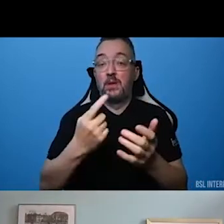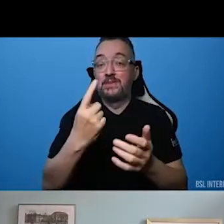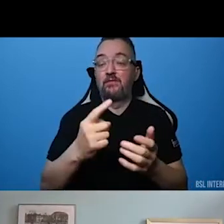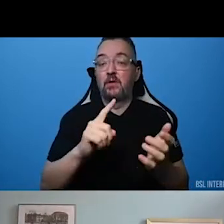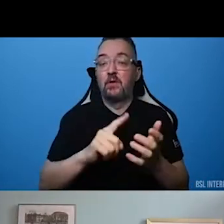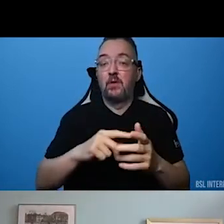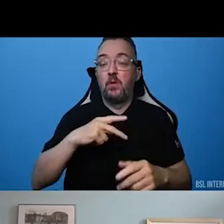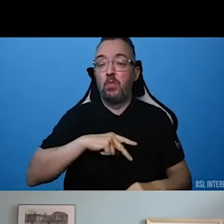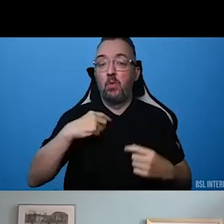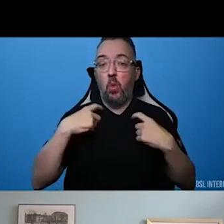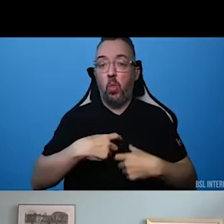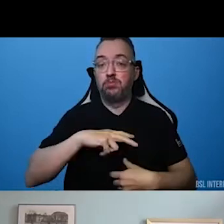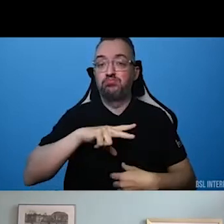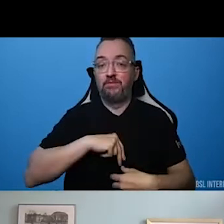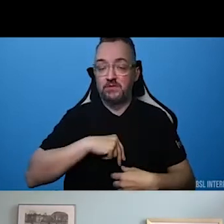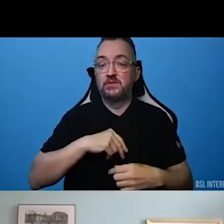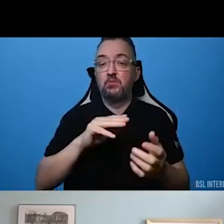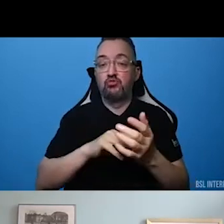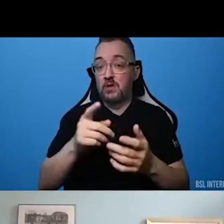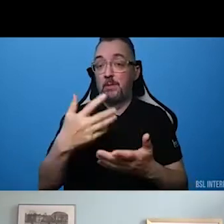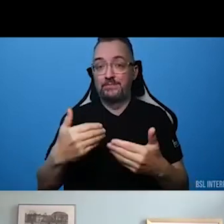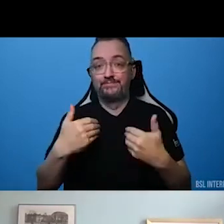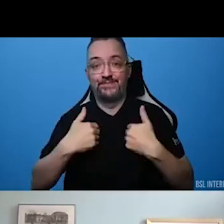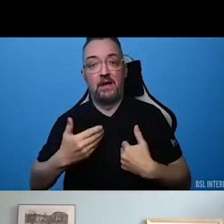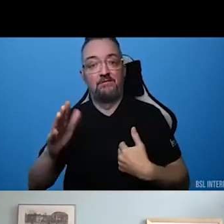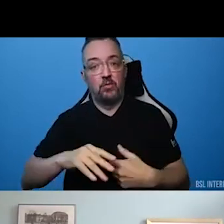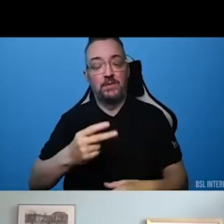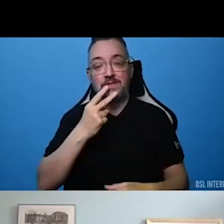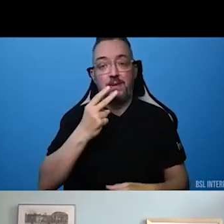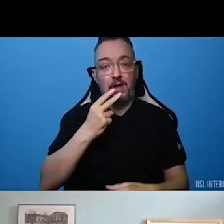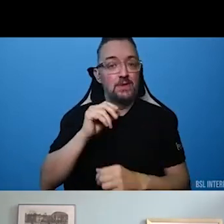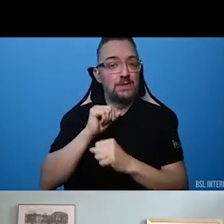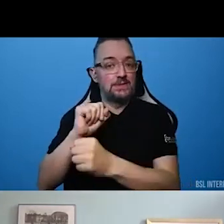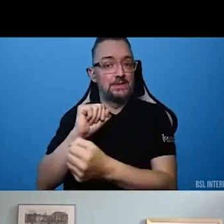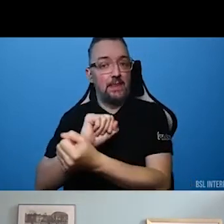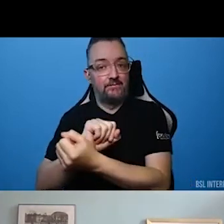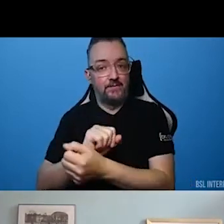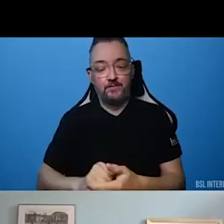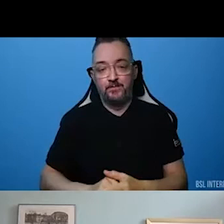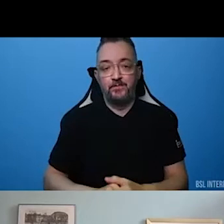and he made his fortune from slave tobacco as well. Now it's interesting that there's a celebrated area